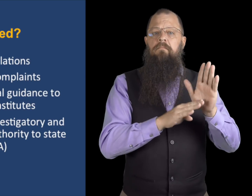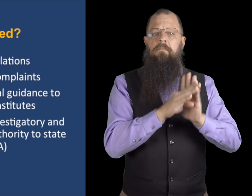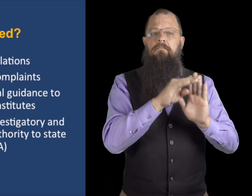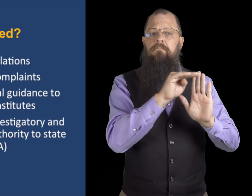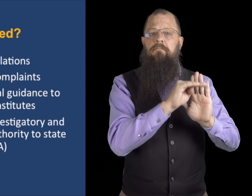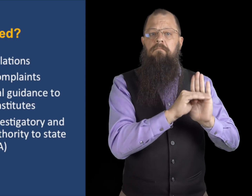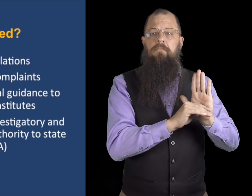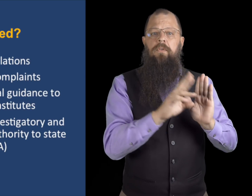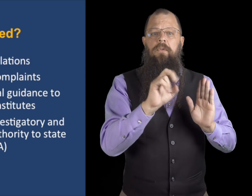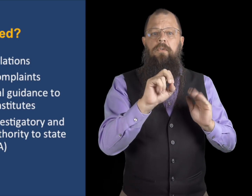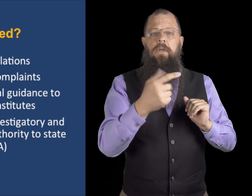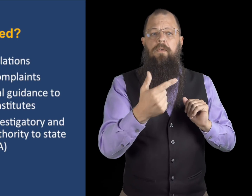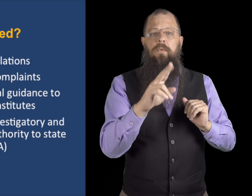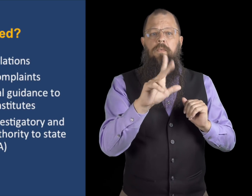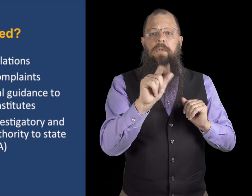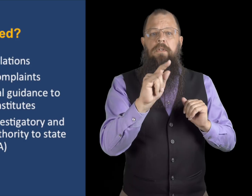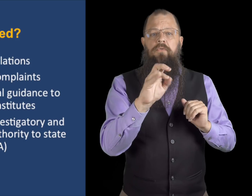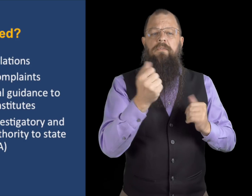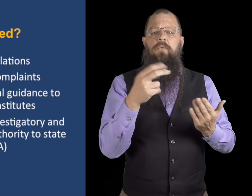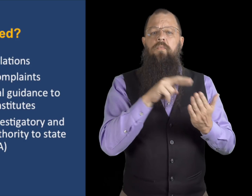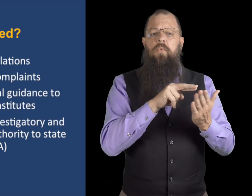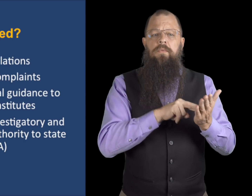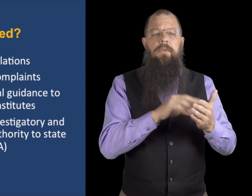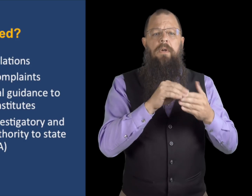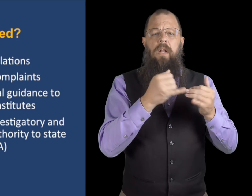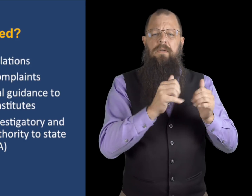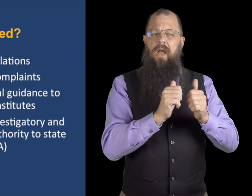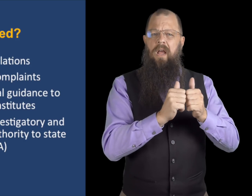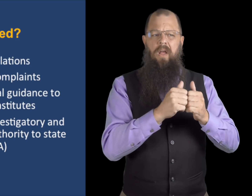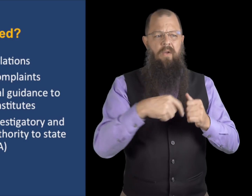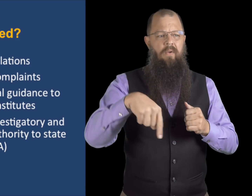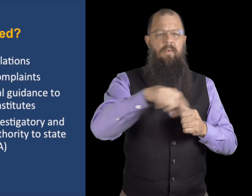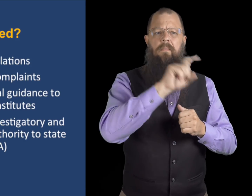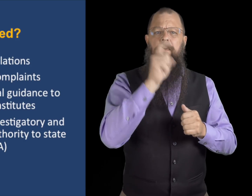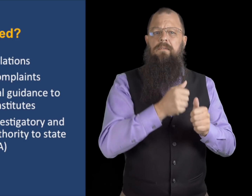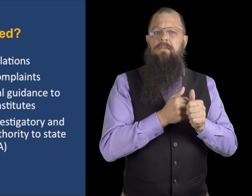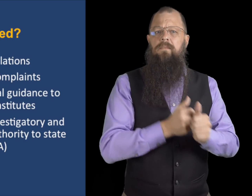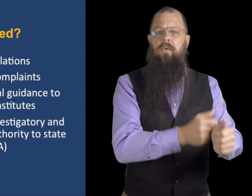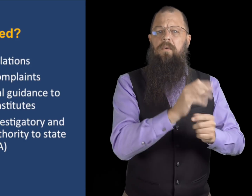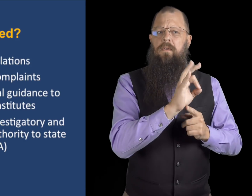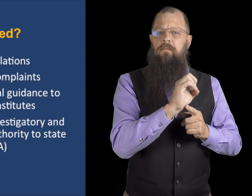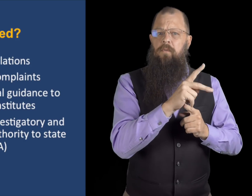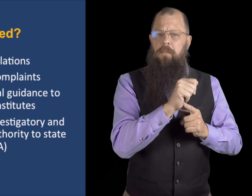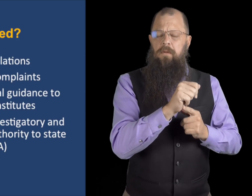FERPA regulations. They do so by developing the regulations and